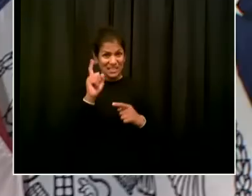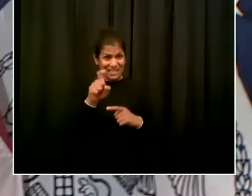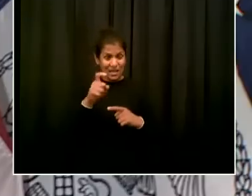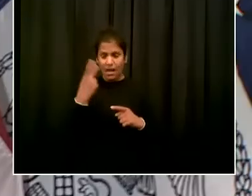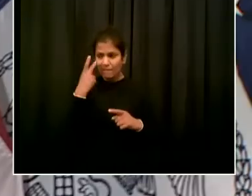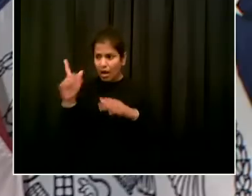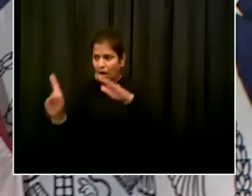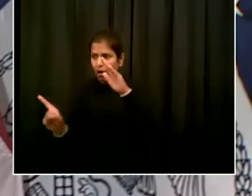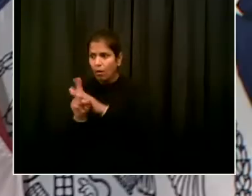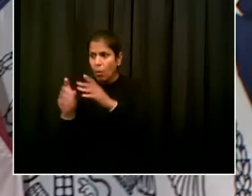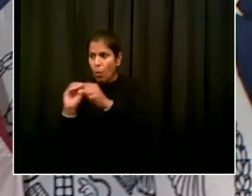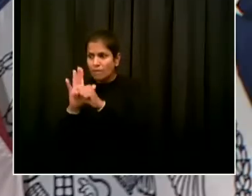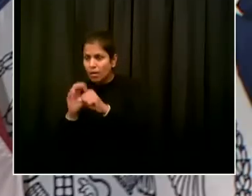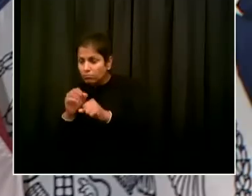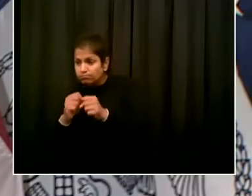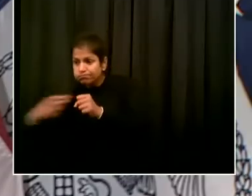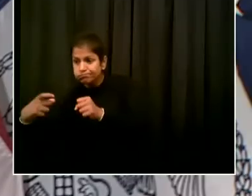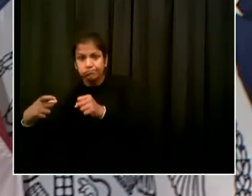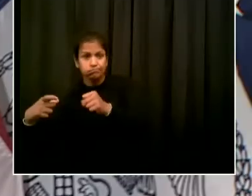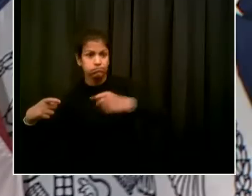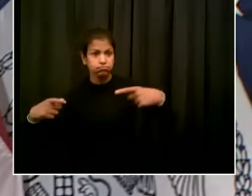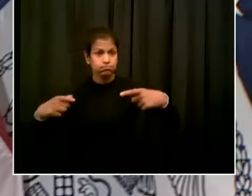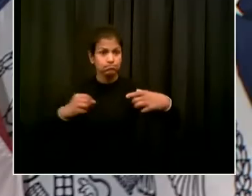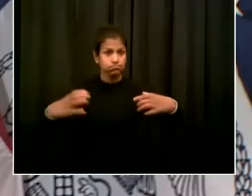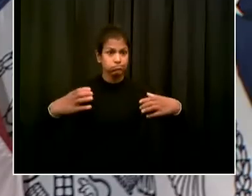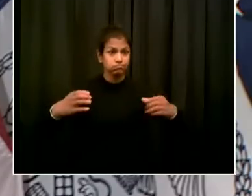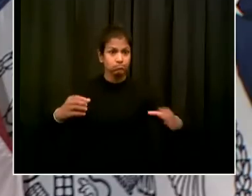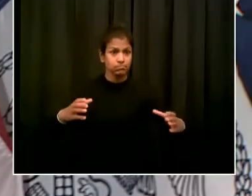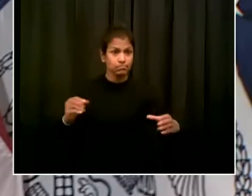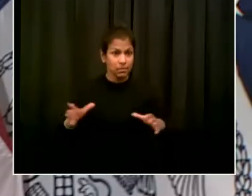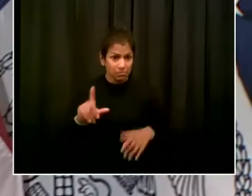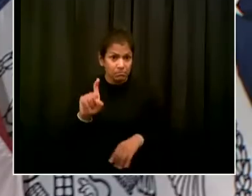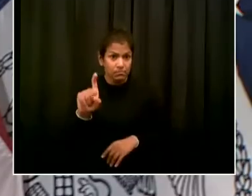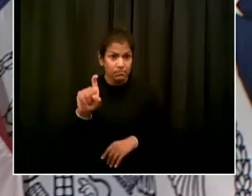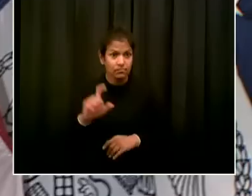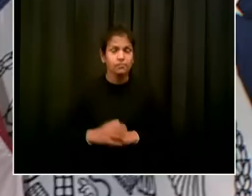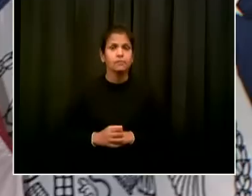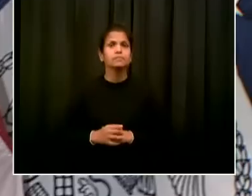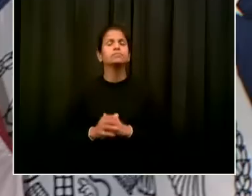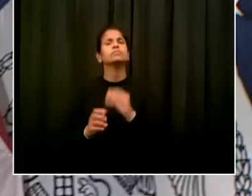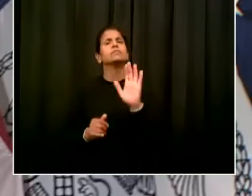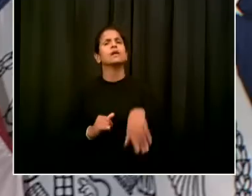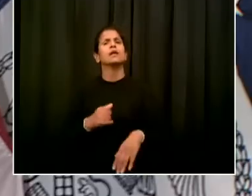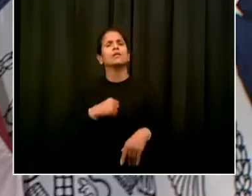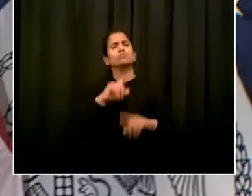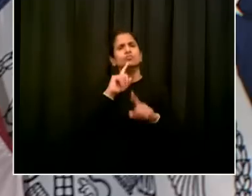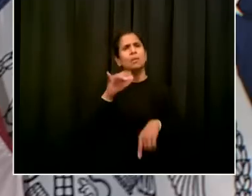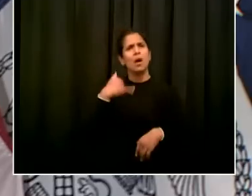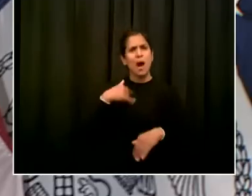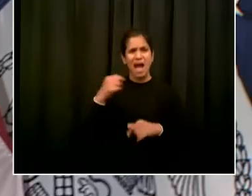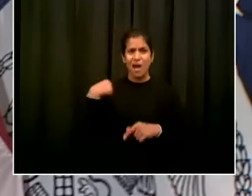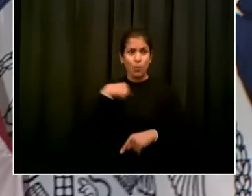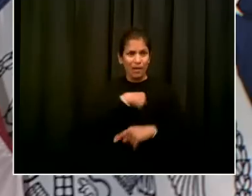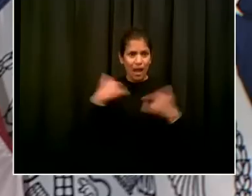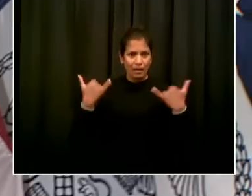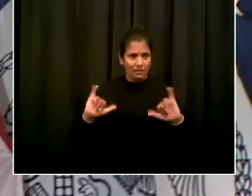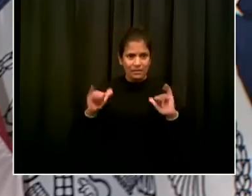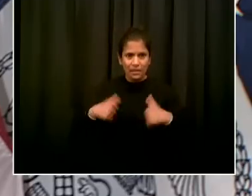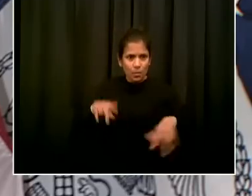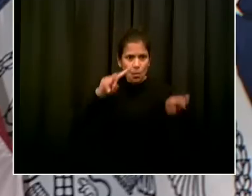YOU BELIEVE WILL GET THE NUMBERERS, MAYBE IT WILL GET EXPANDED TO. WERE WATCHING THE